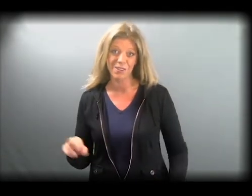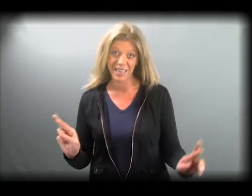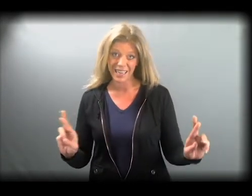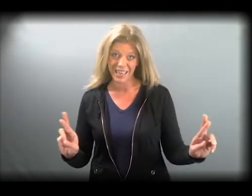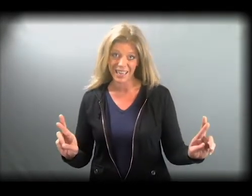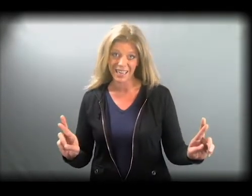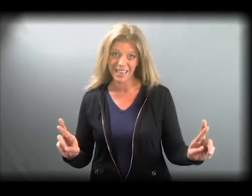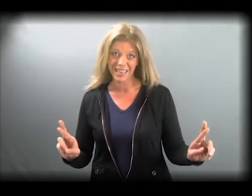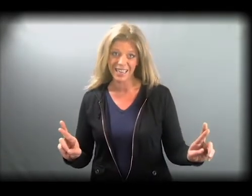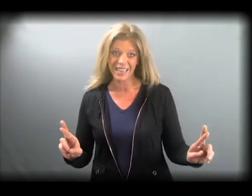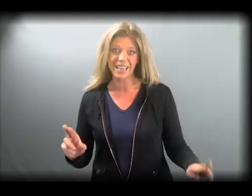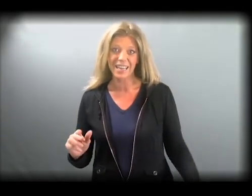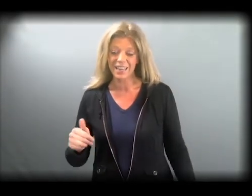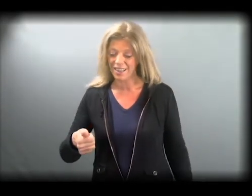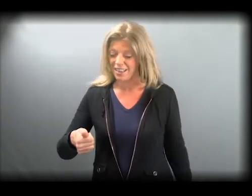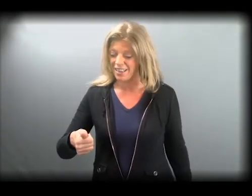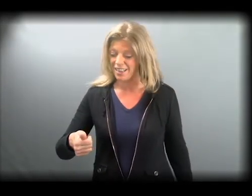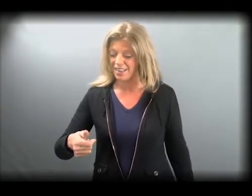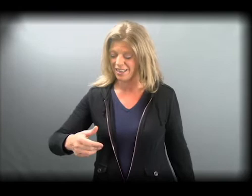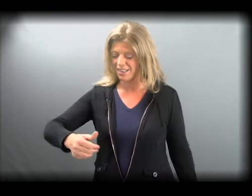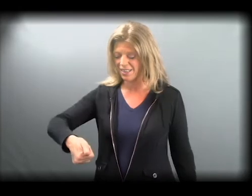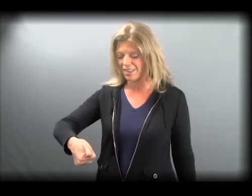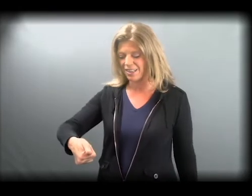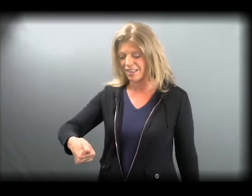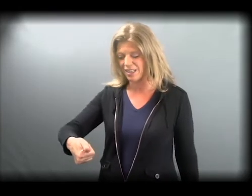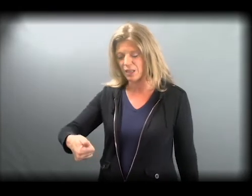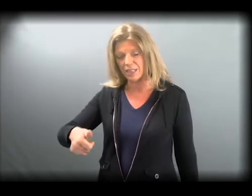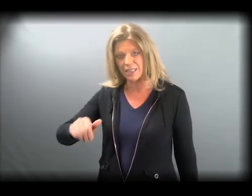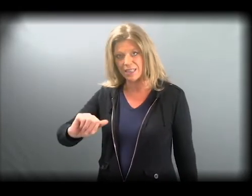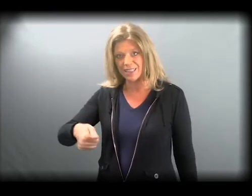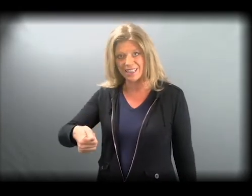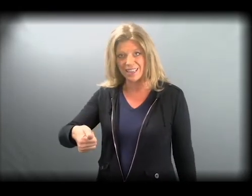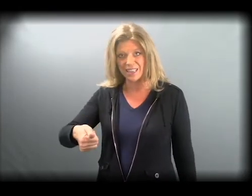Ready? THE